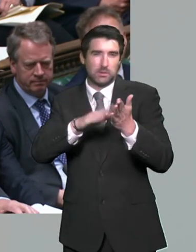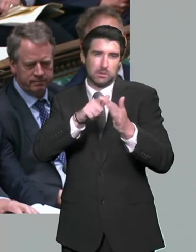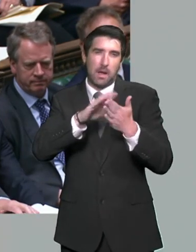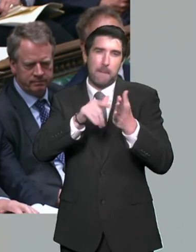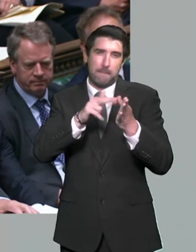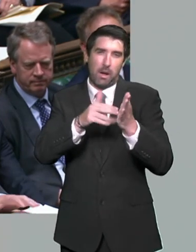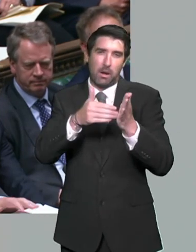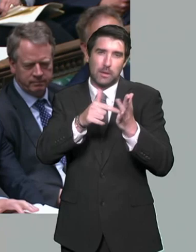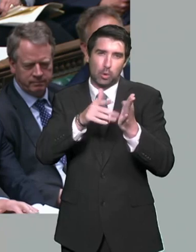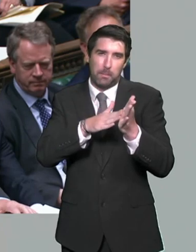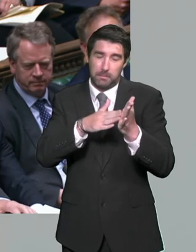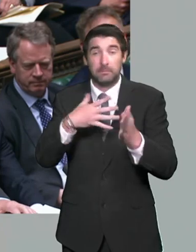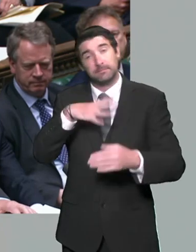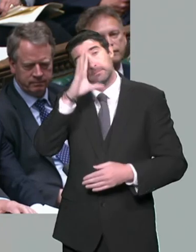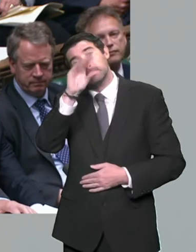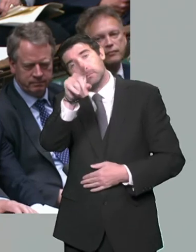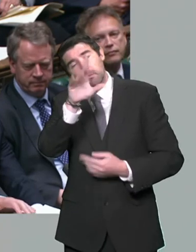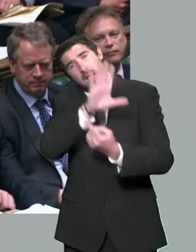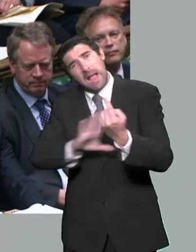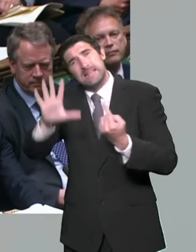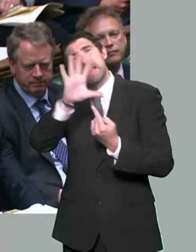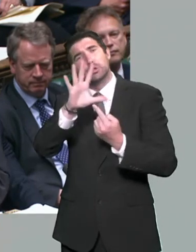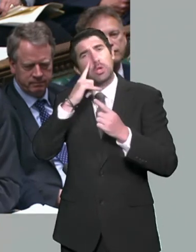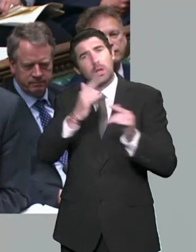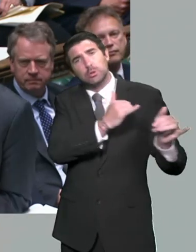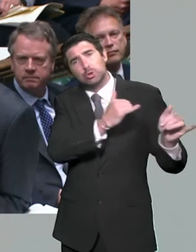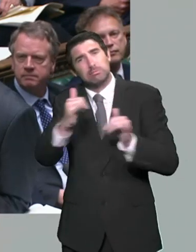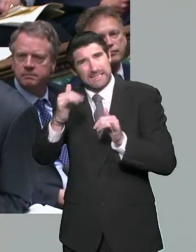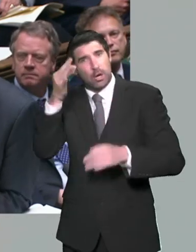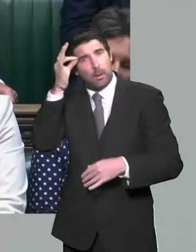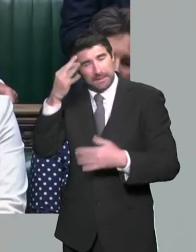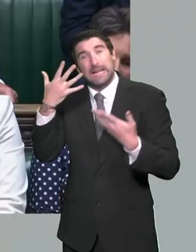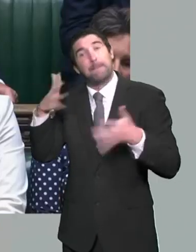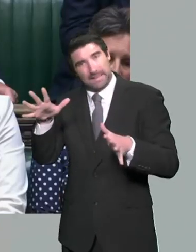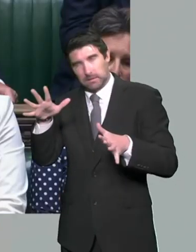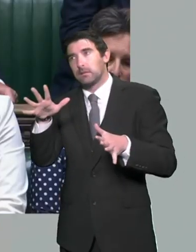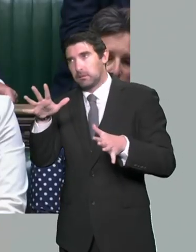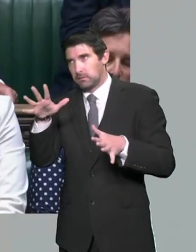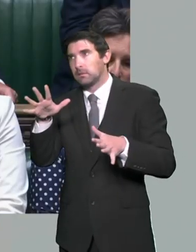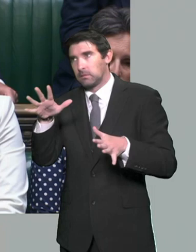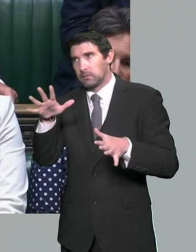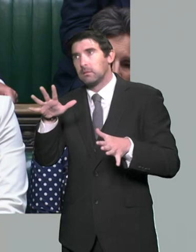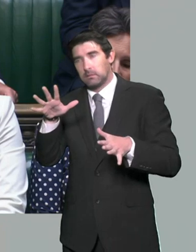The UK National Screening Committee has received a request to look again at the conditions